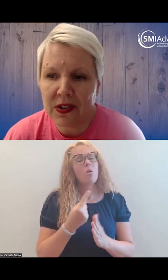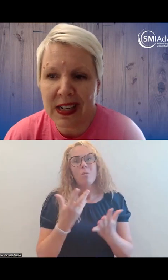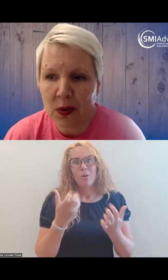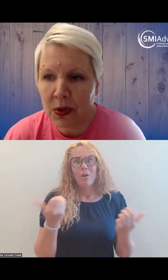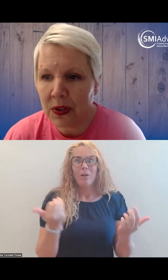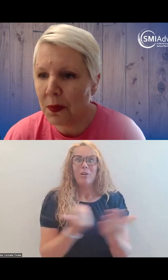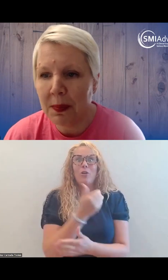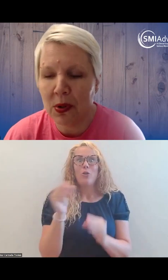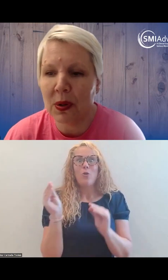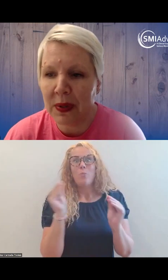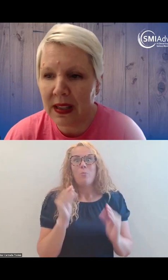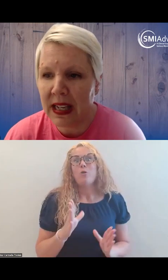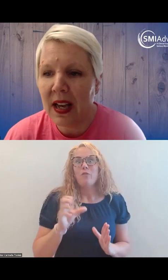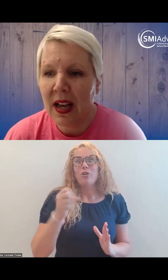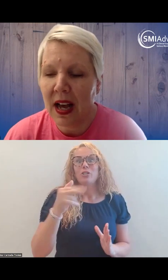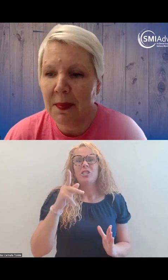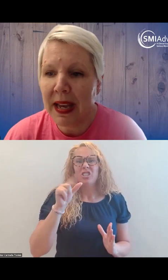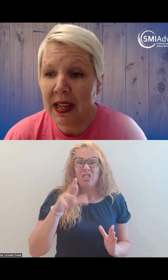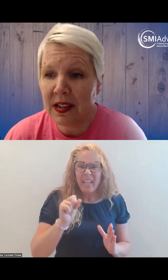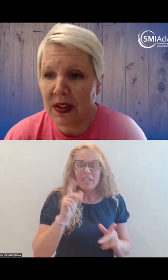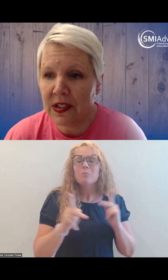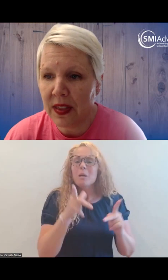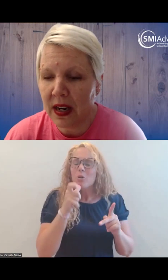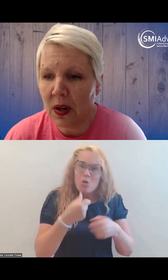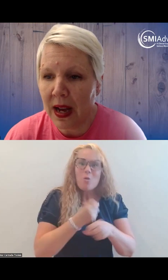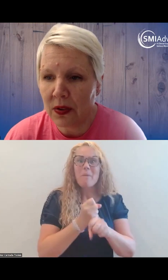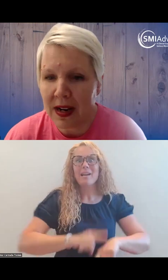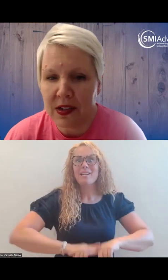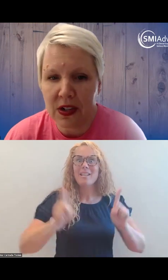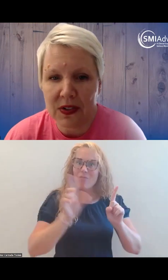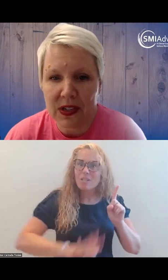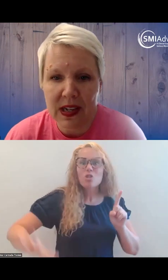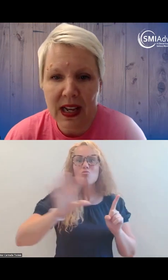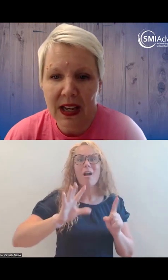AND PEOPLE WHO ARE MAKING A DIFFERENCE IN CRISIS SERVICES.